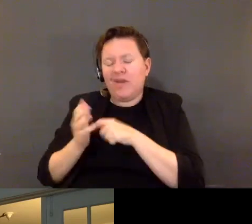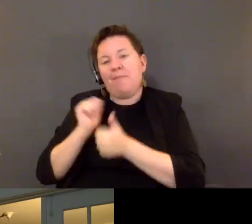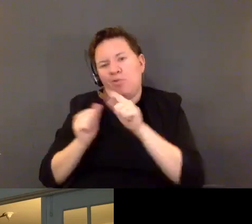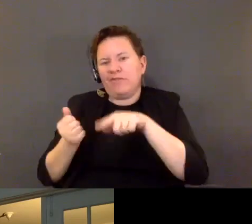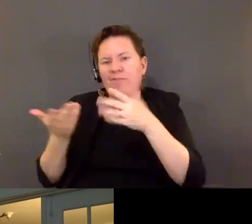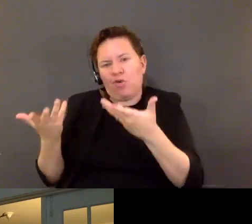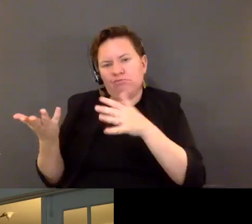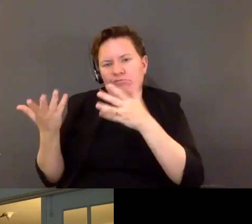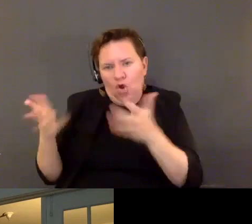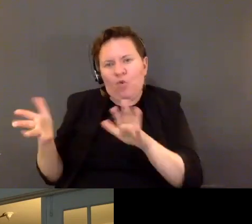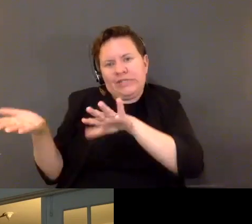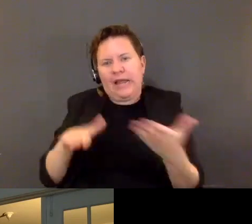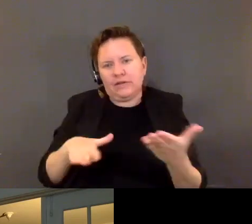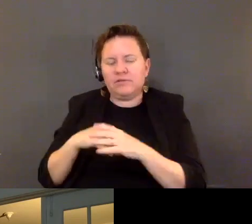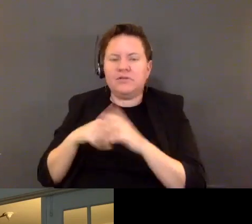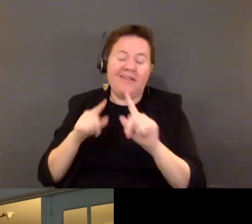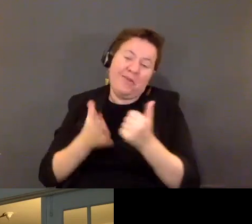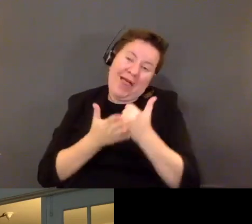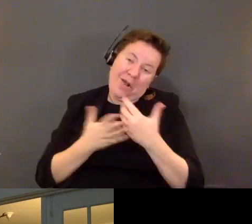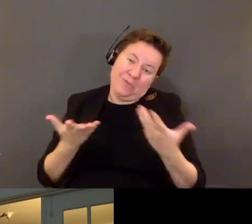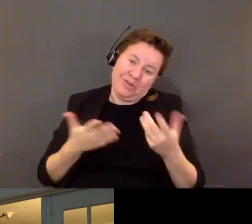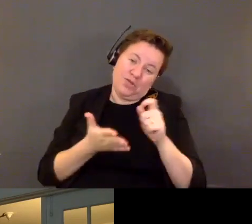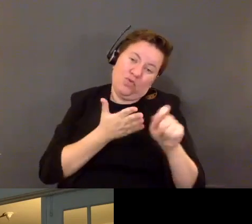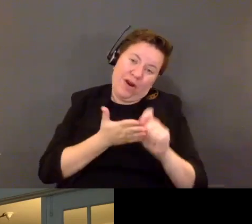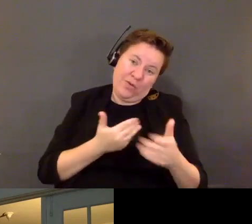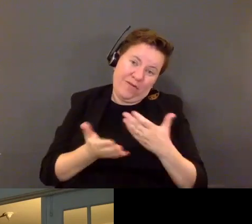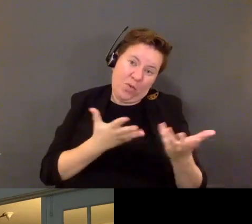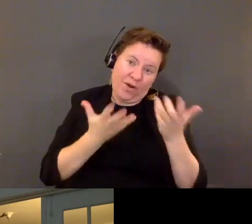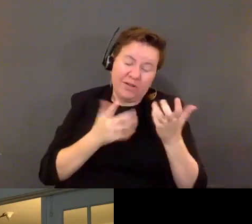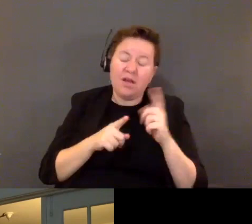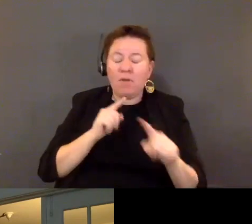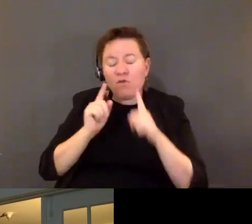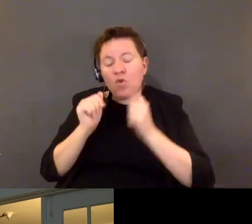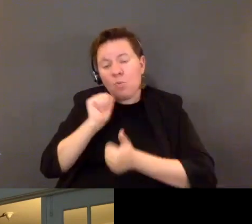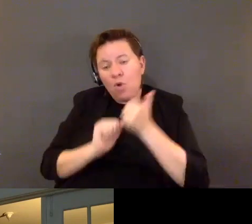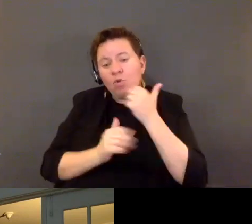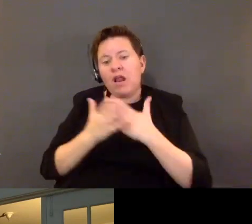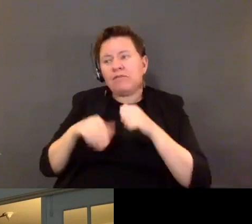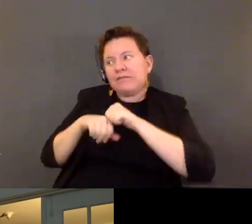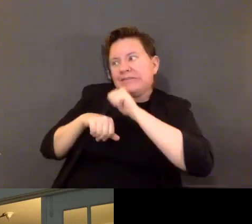and that helped um but i did for the most part send people their chapters